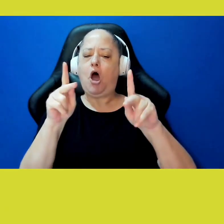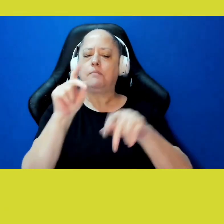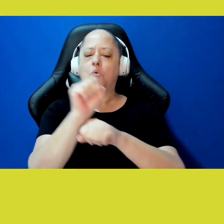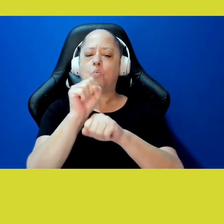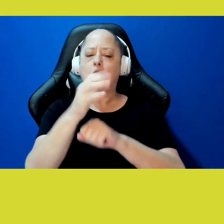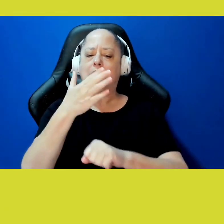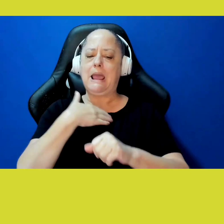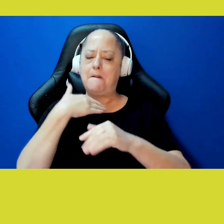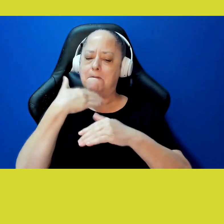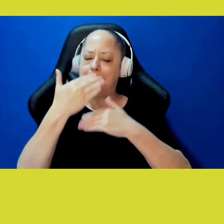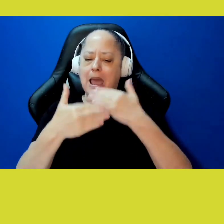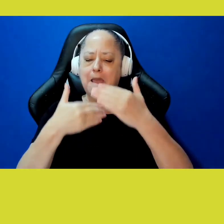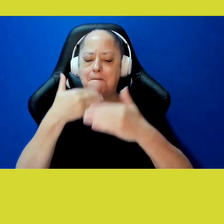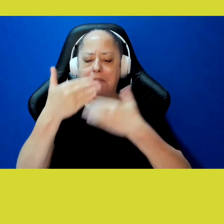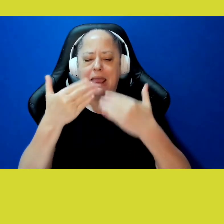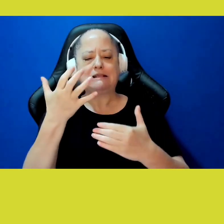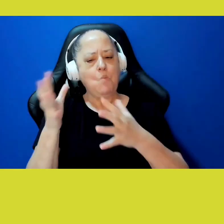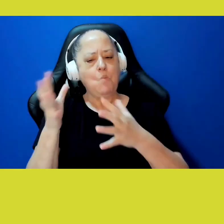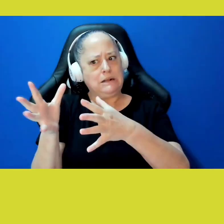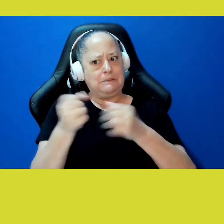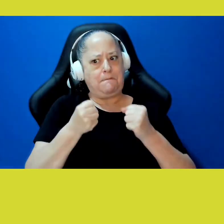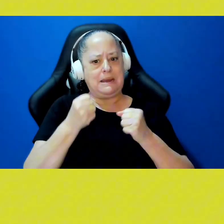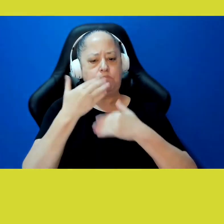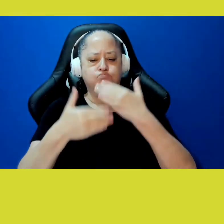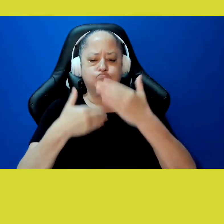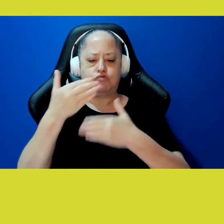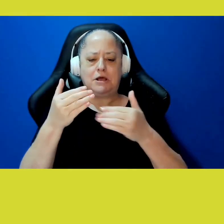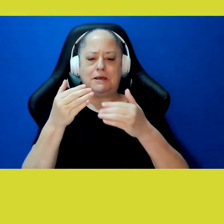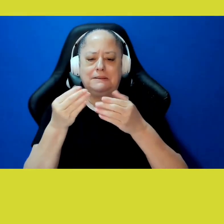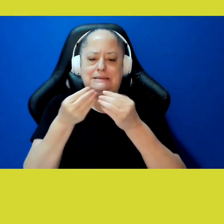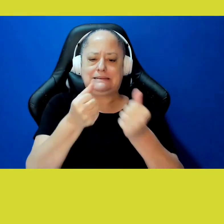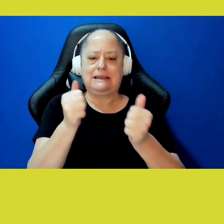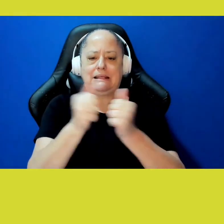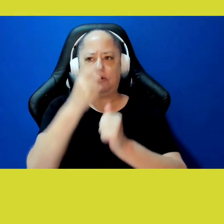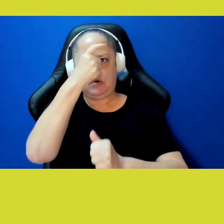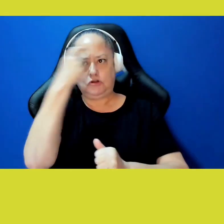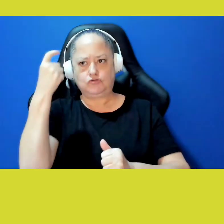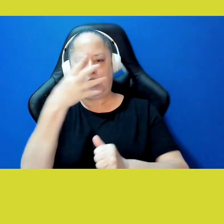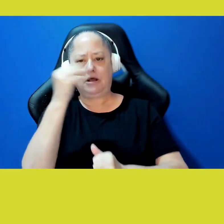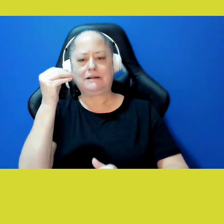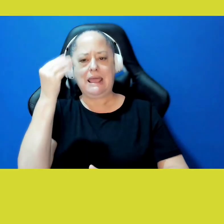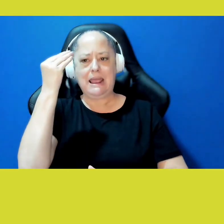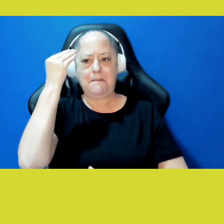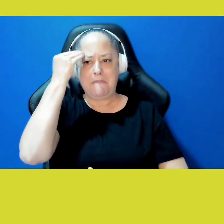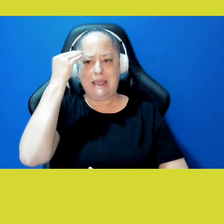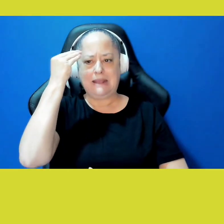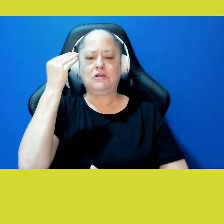up the process of dealing with all these traumas, and mental health challenges that I had, and the substance